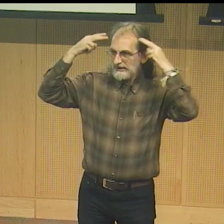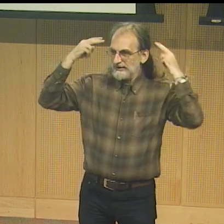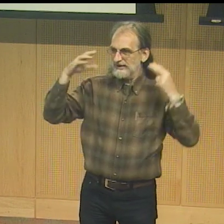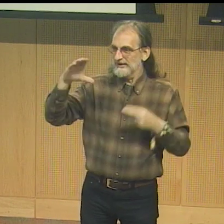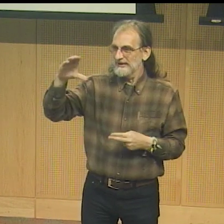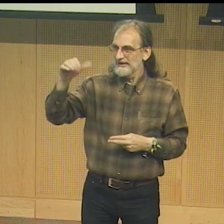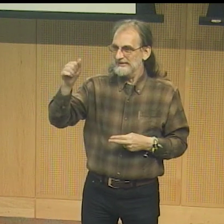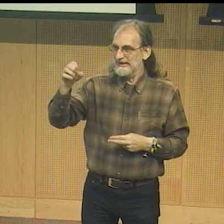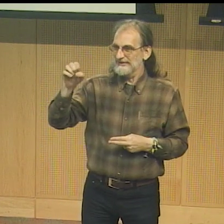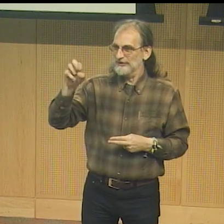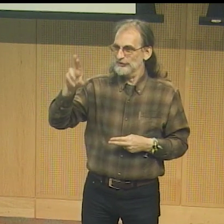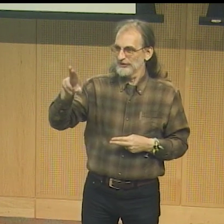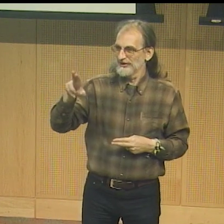to put forth.